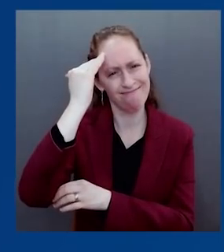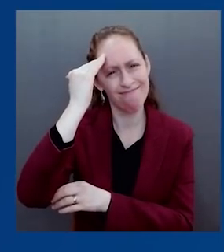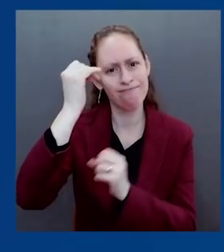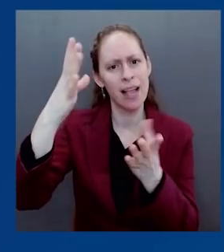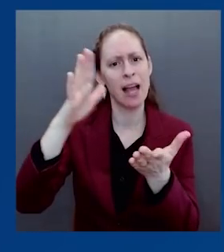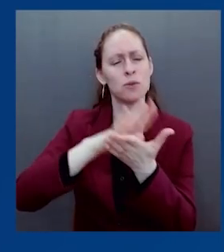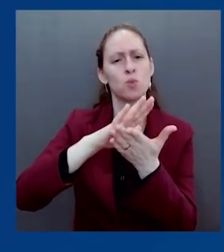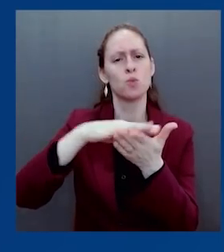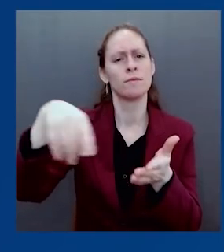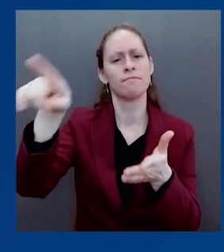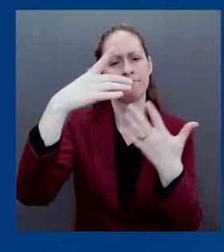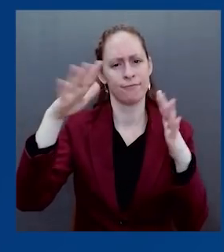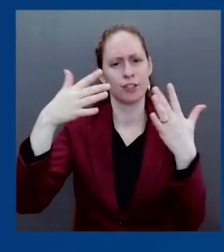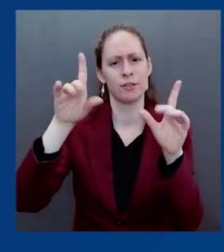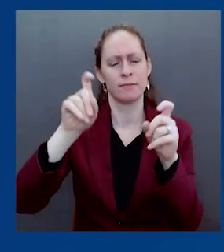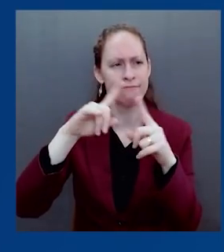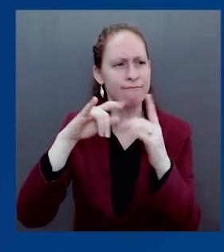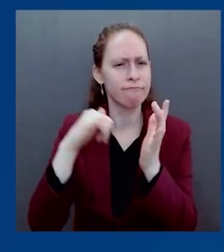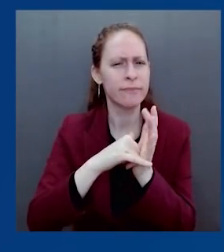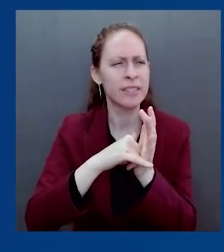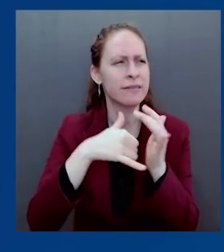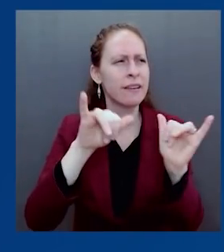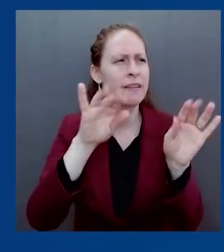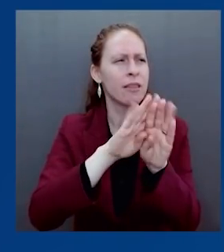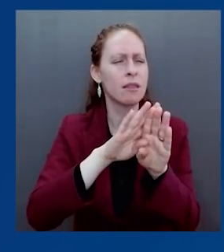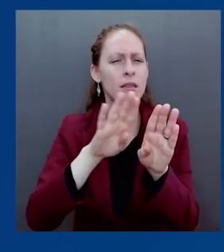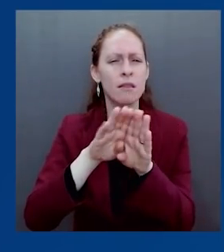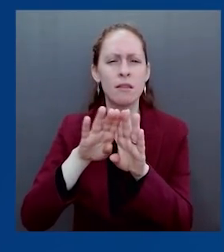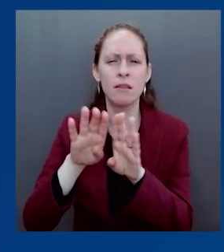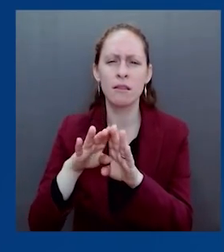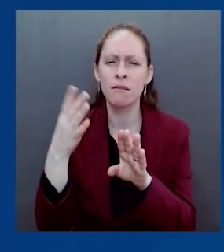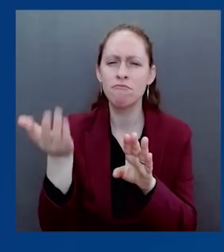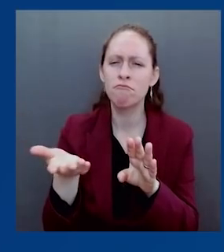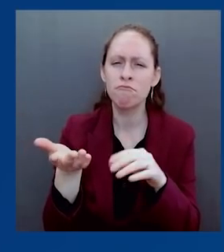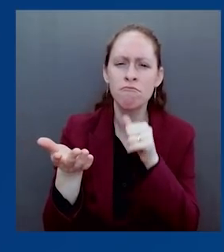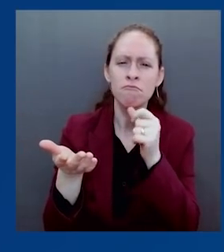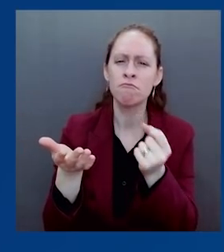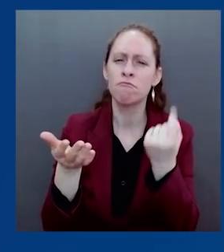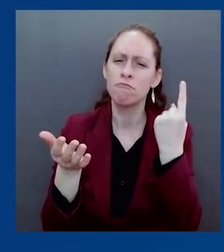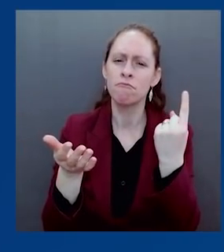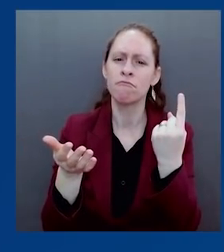to be different. Specifically, how schools -- how you'll get schools to use these in an effective,